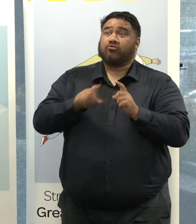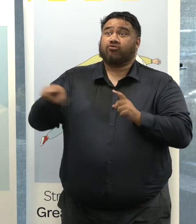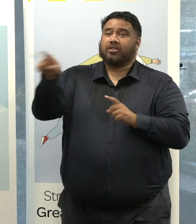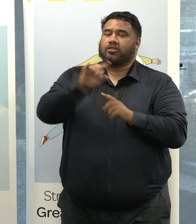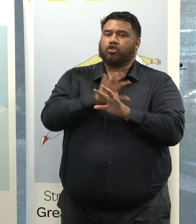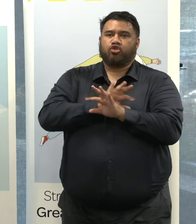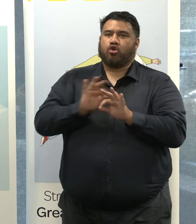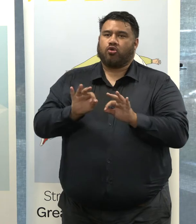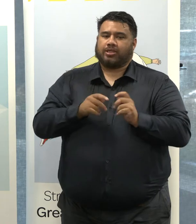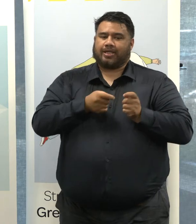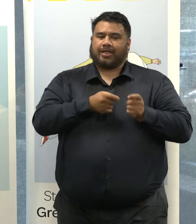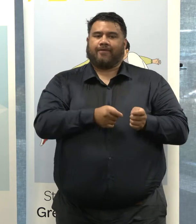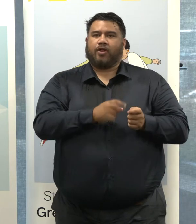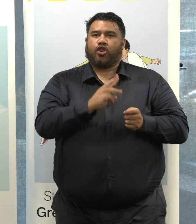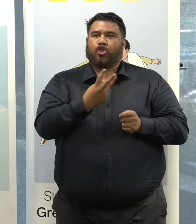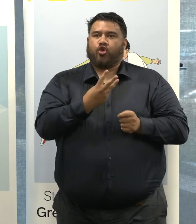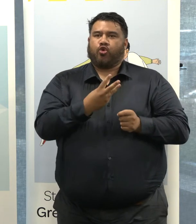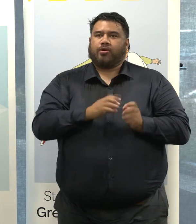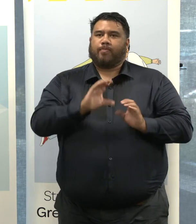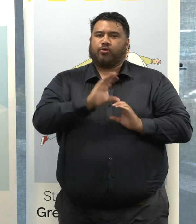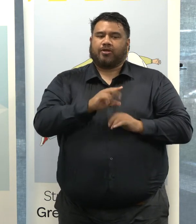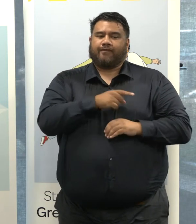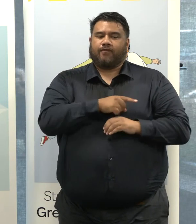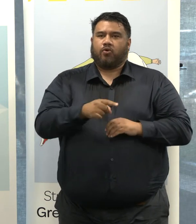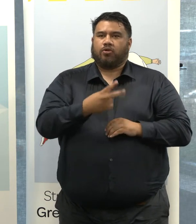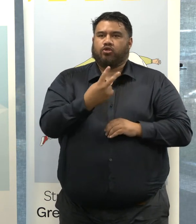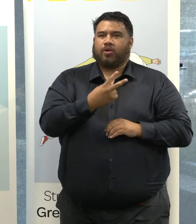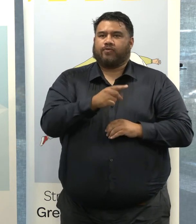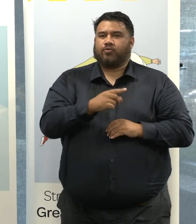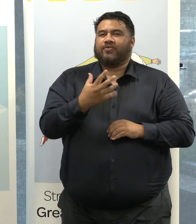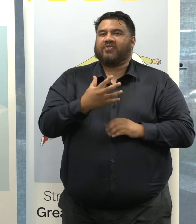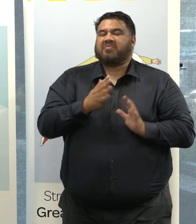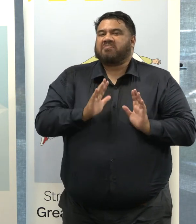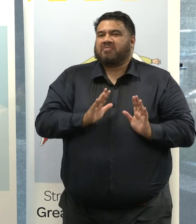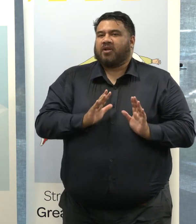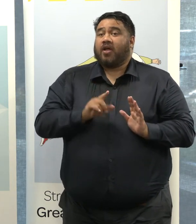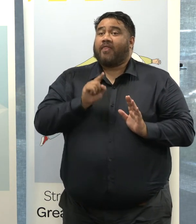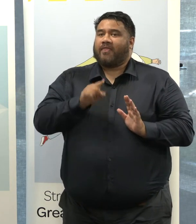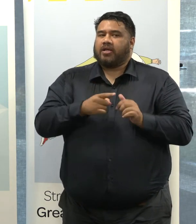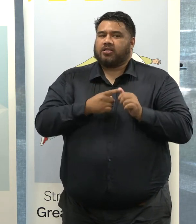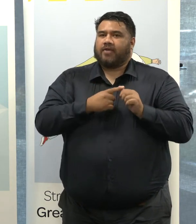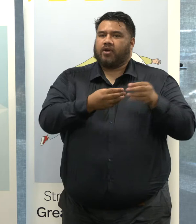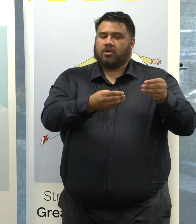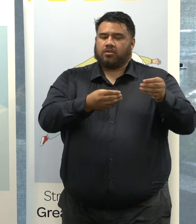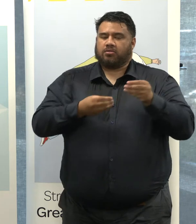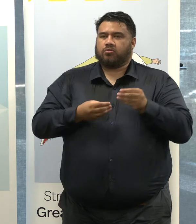it but not for the younger 12